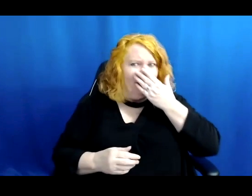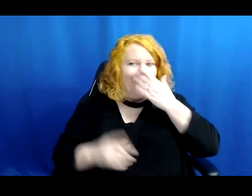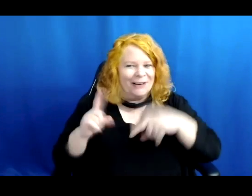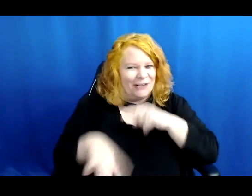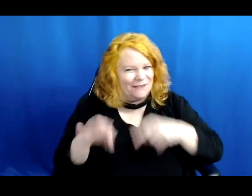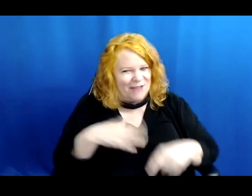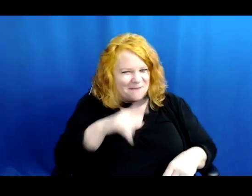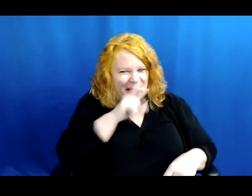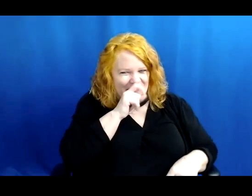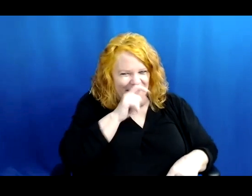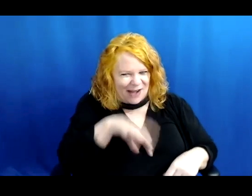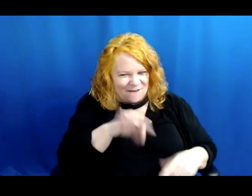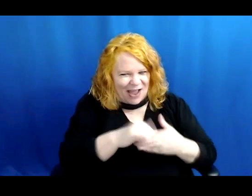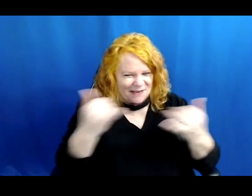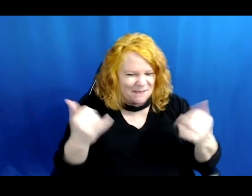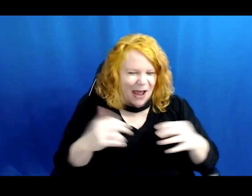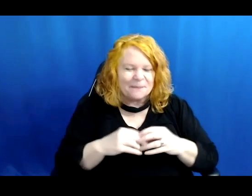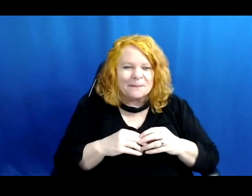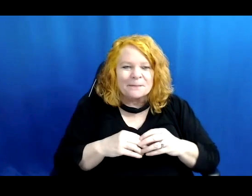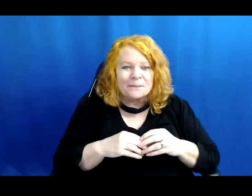him again. There you go.